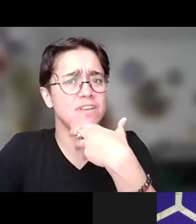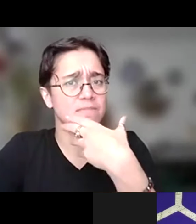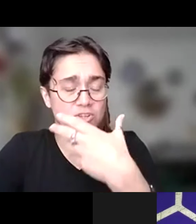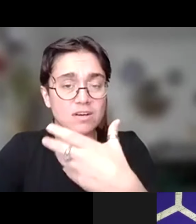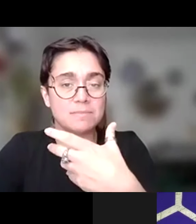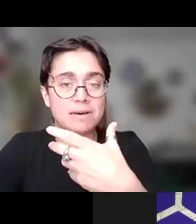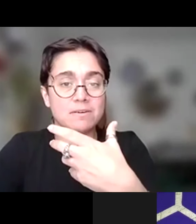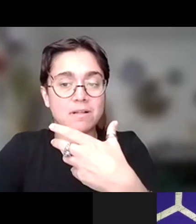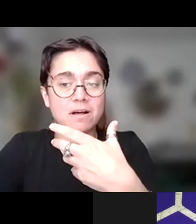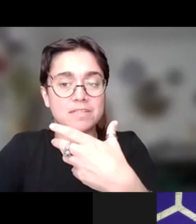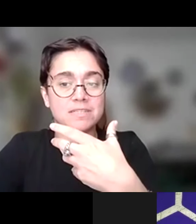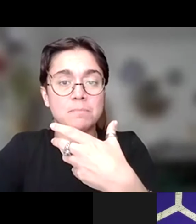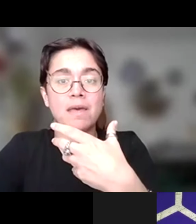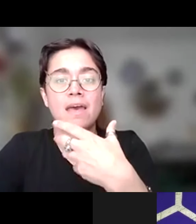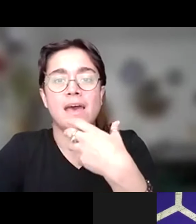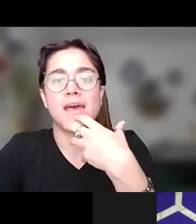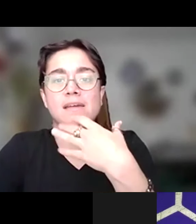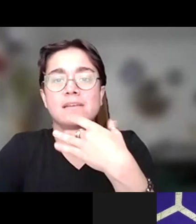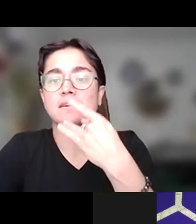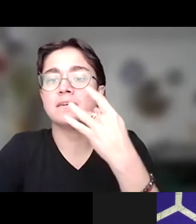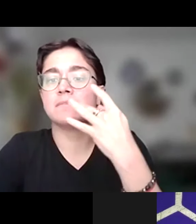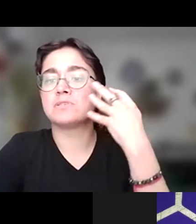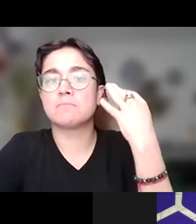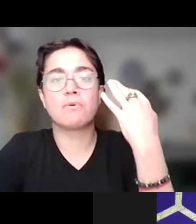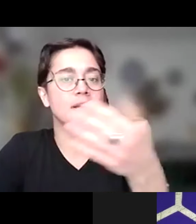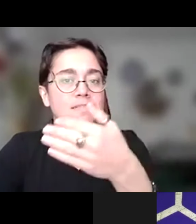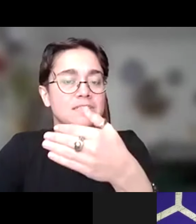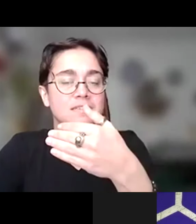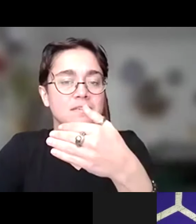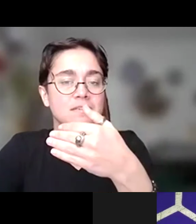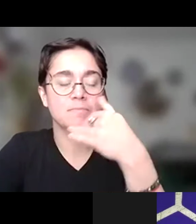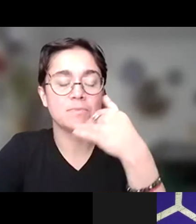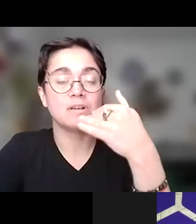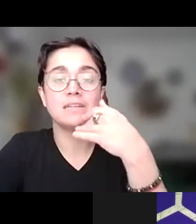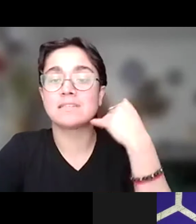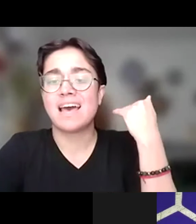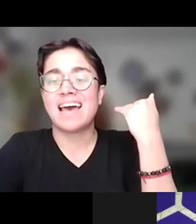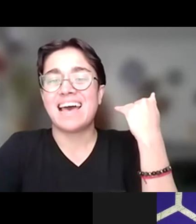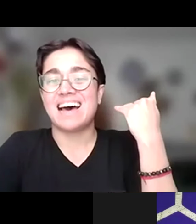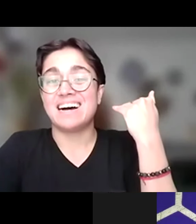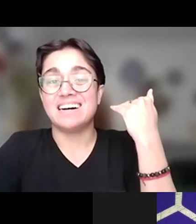ABA is really forward. I am an MSW myself. Widespread education and Masters of social work programs, if it even talks about autism,